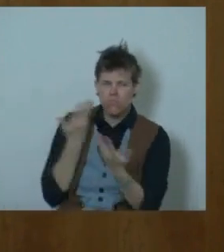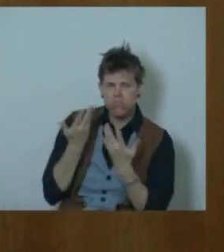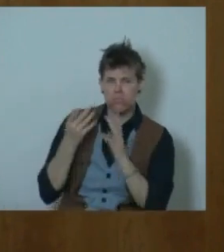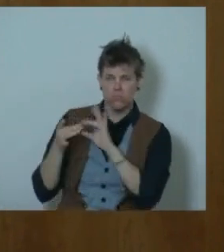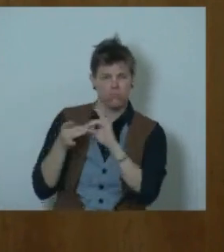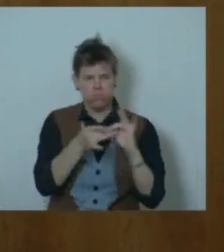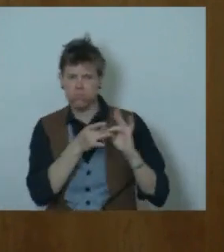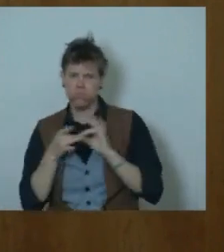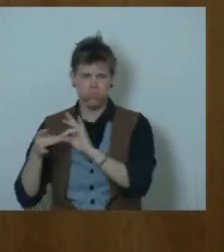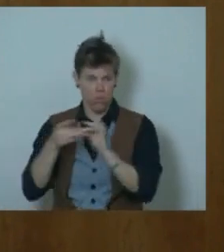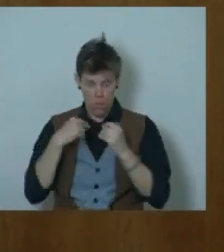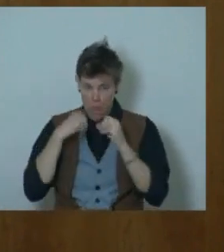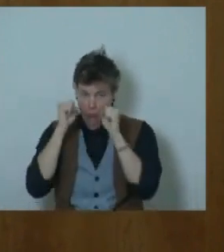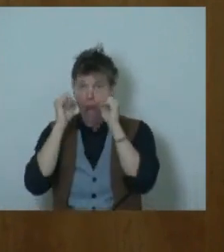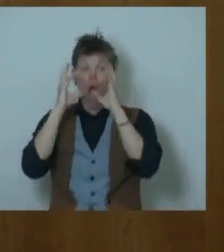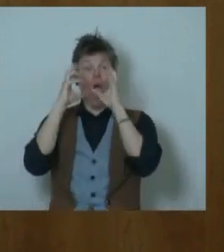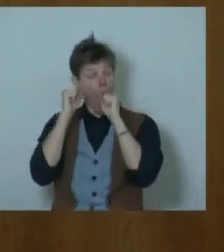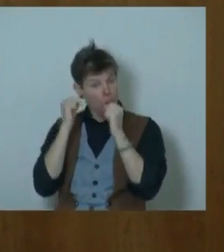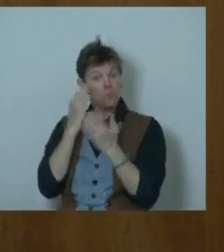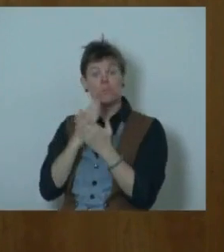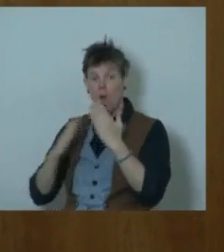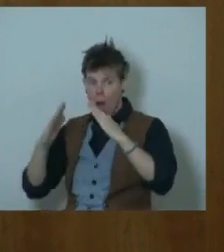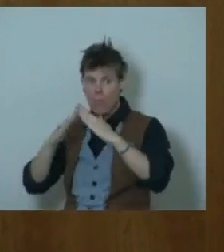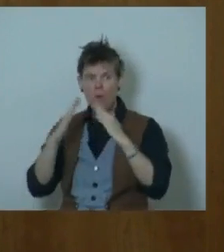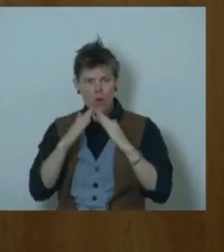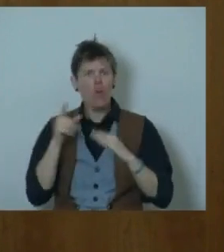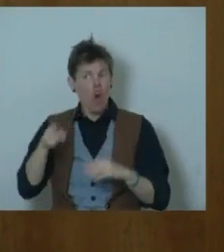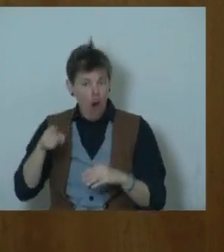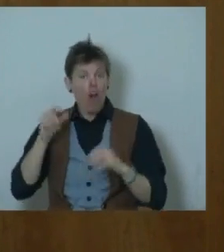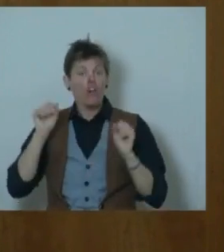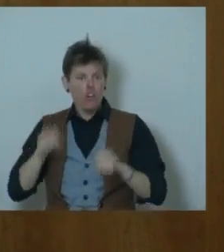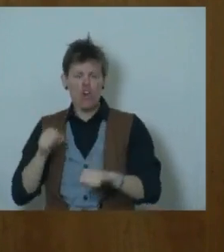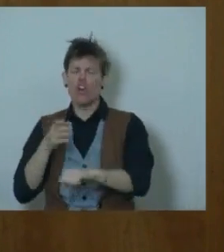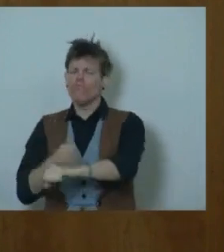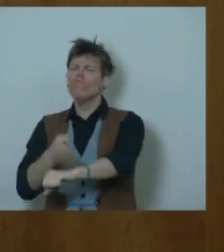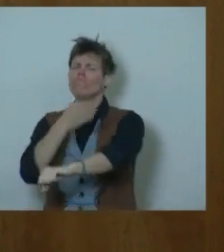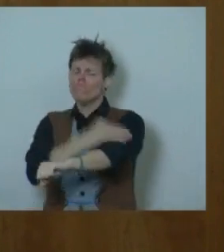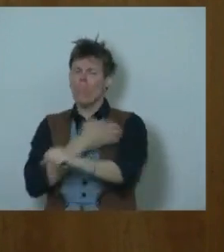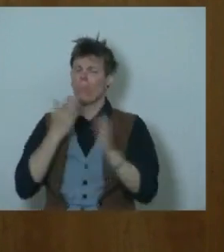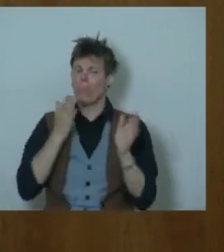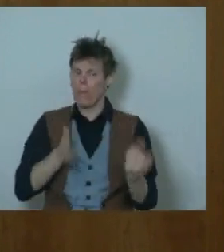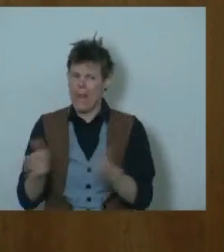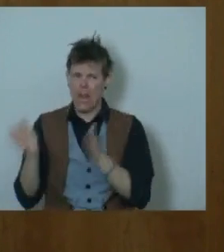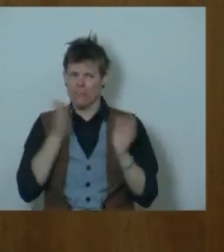WITHOUT HAVING SYMPTOMS. WE APPRECIATE EVERYONE’S VOLUNTARY COOPERATION. IT WAS A SURPRISE IN SOME COMMUNITIES.